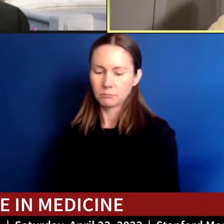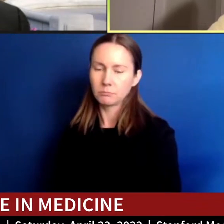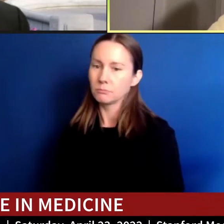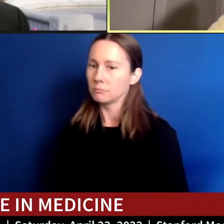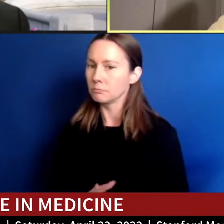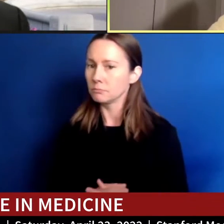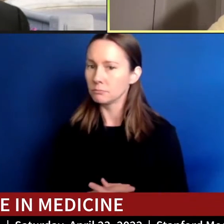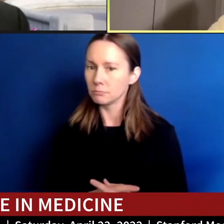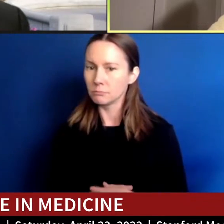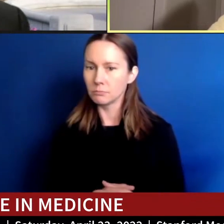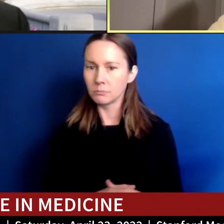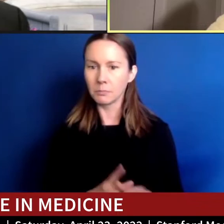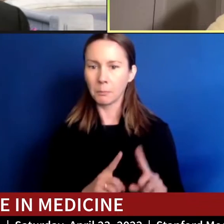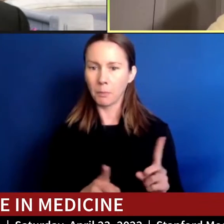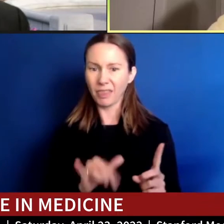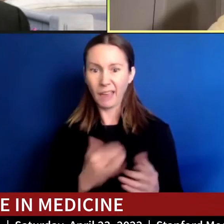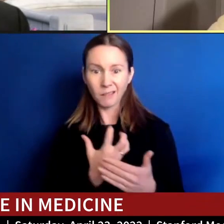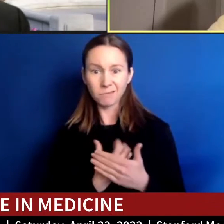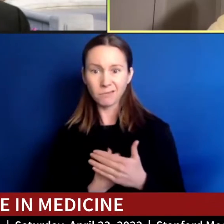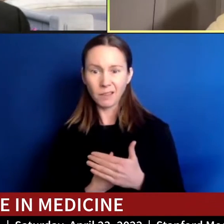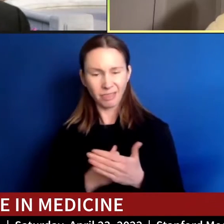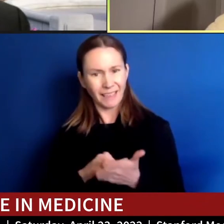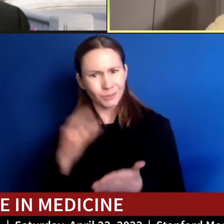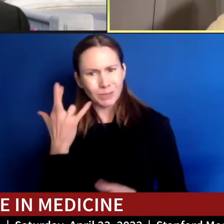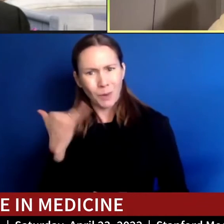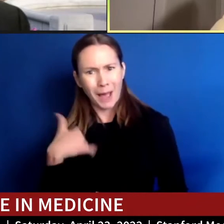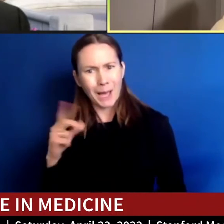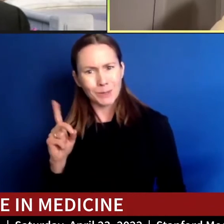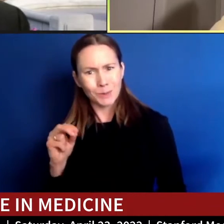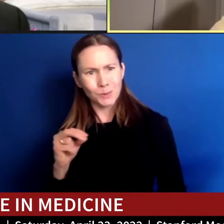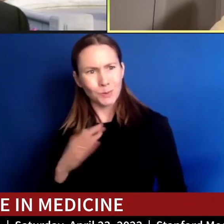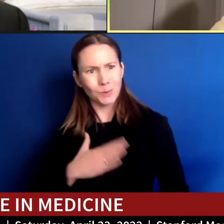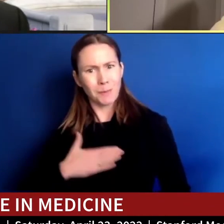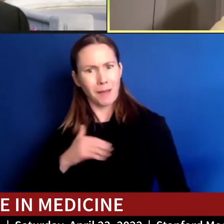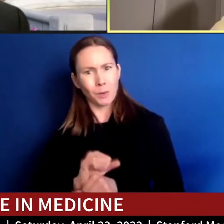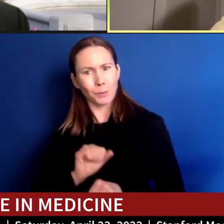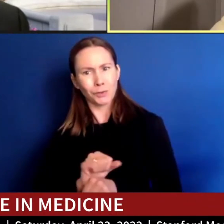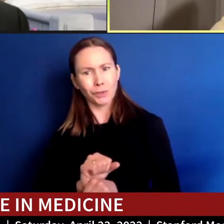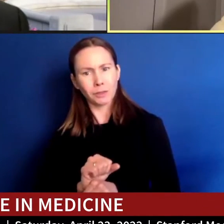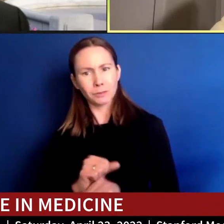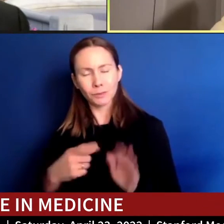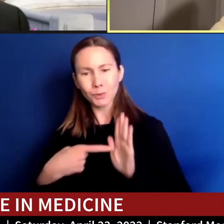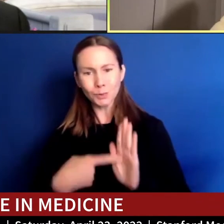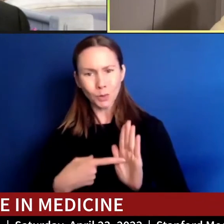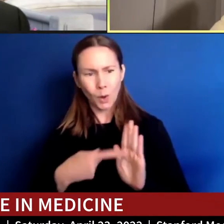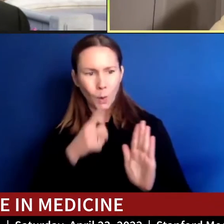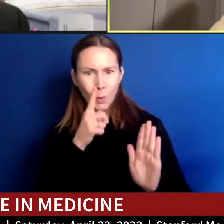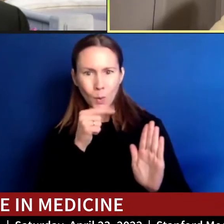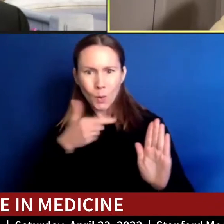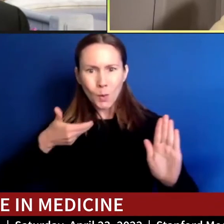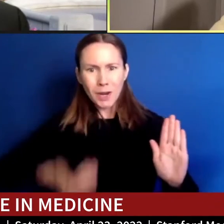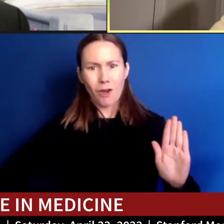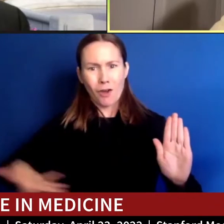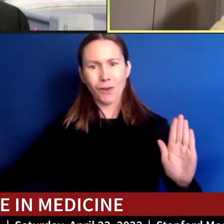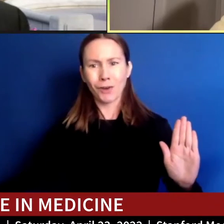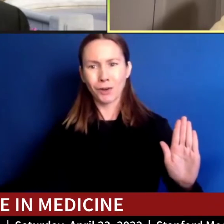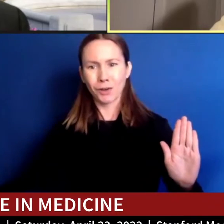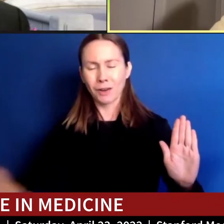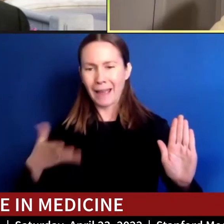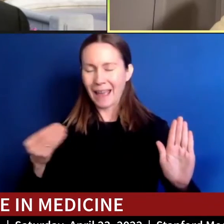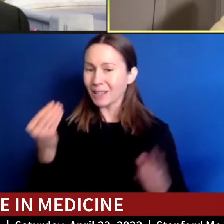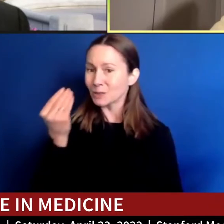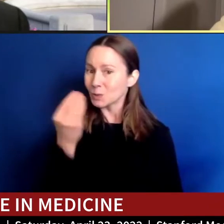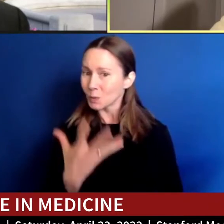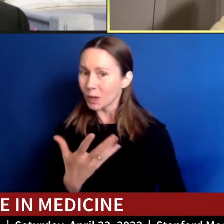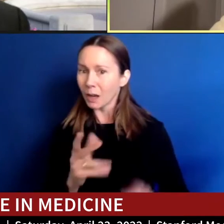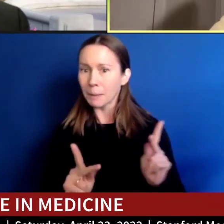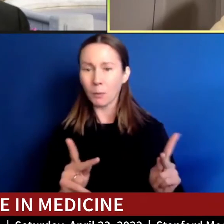is why I do what I do. Is that, if we show who we are, but also to let people feel seen and heard.